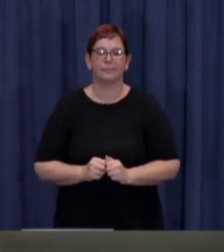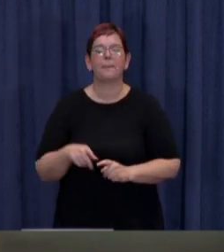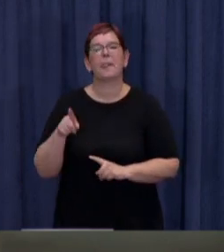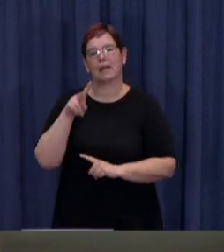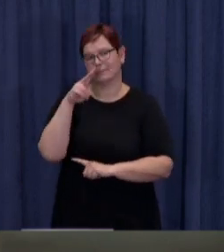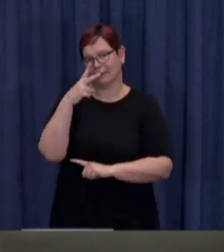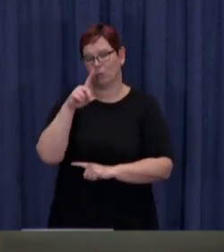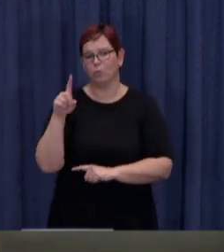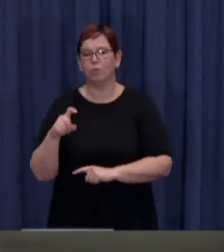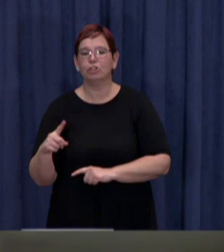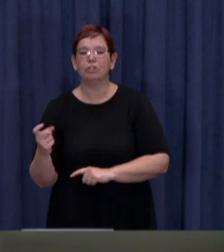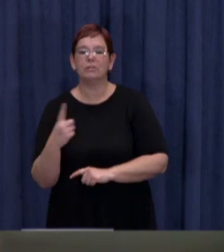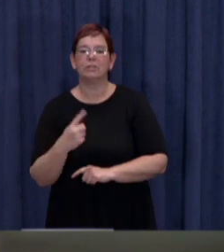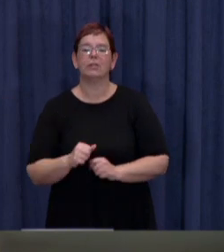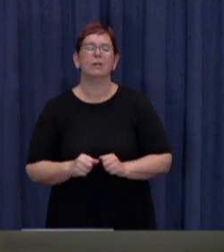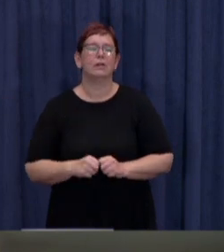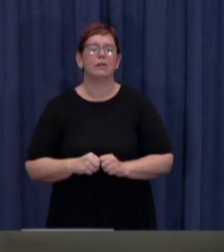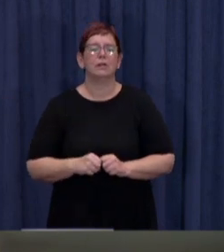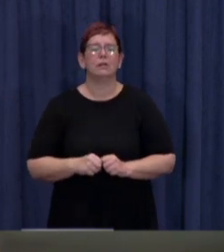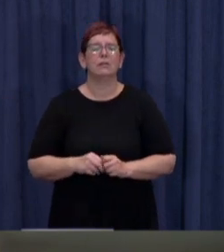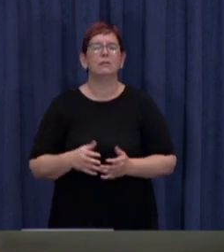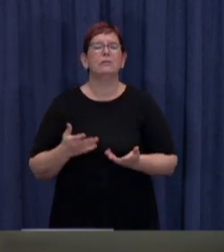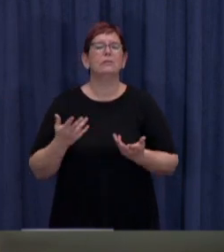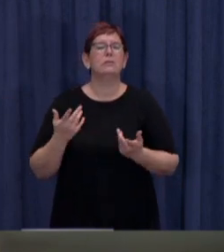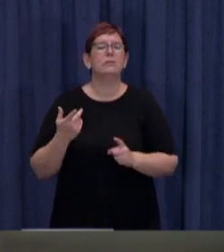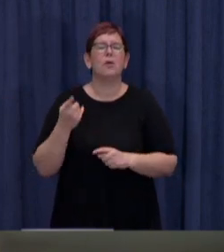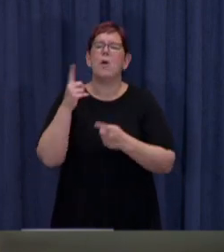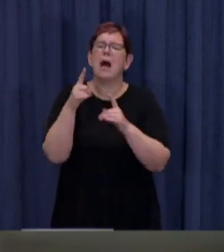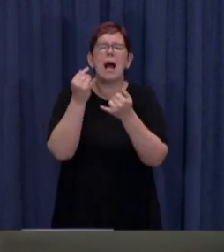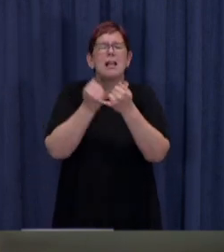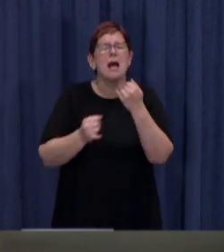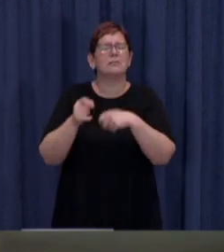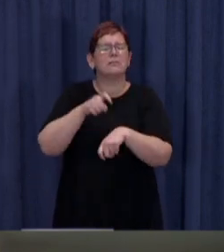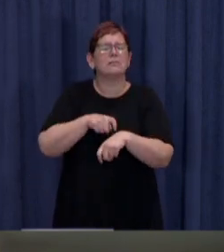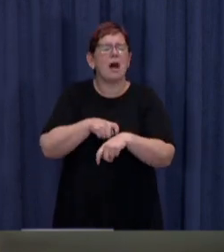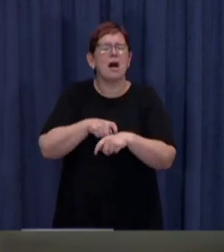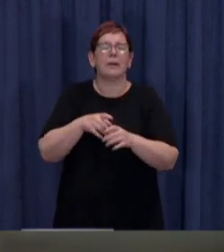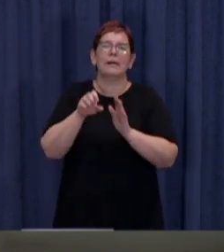time this was done it's a it's a big move by the city a lot of people feeling